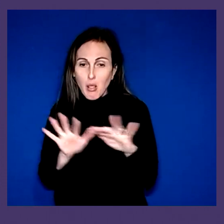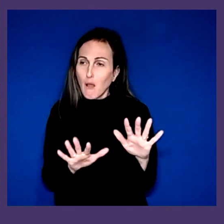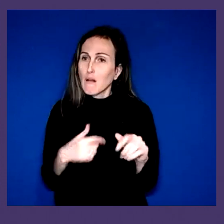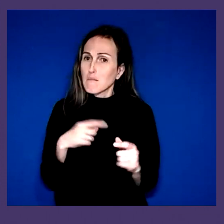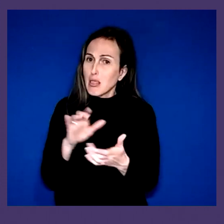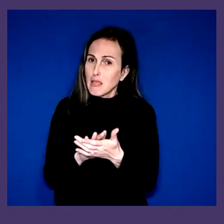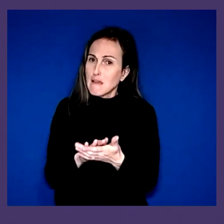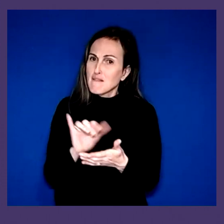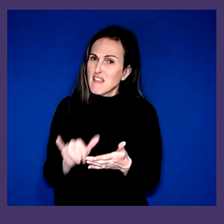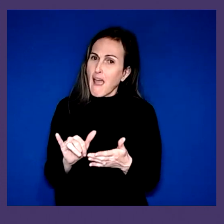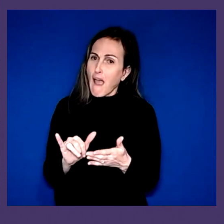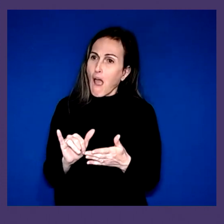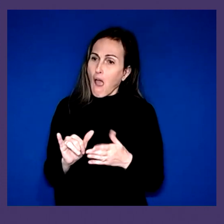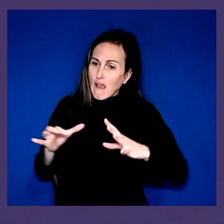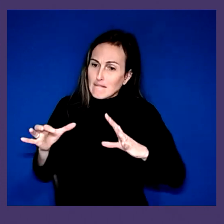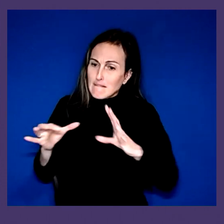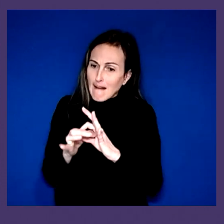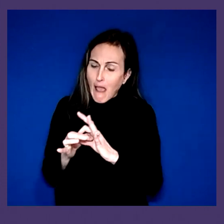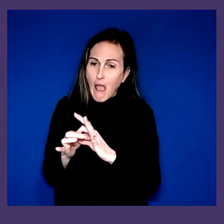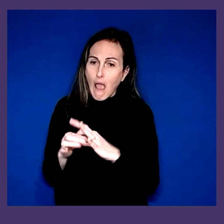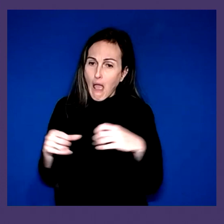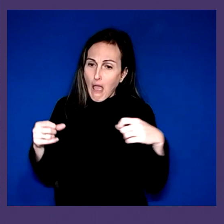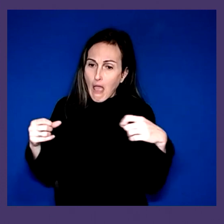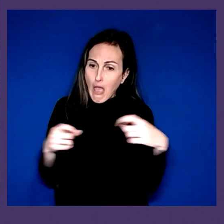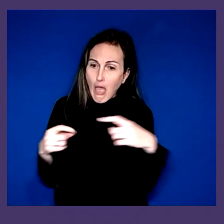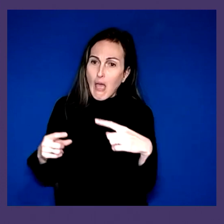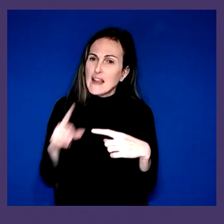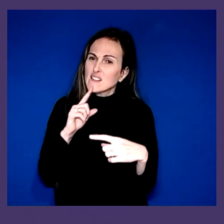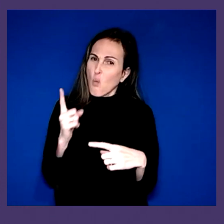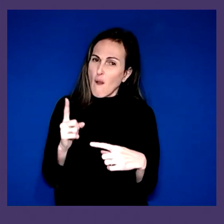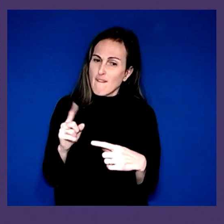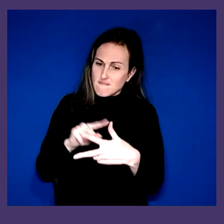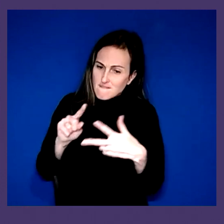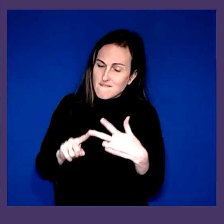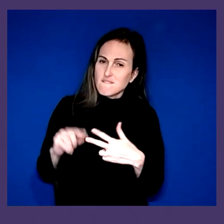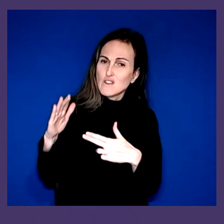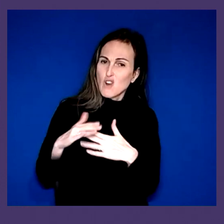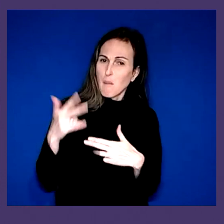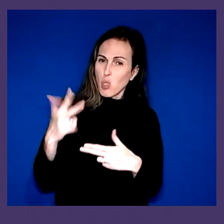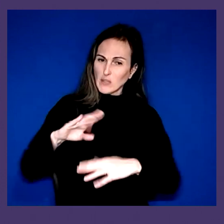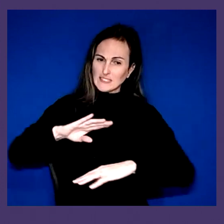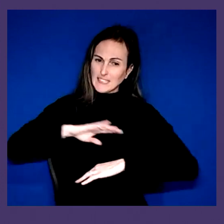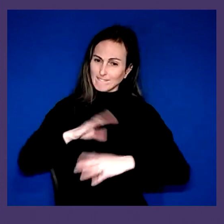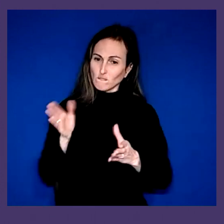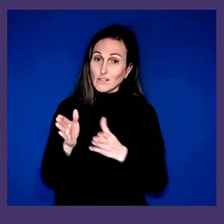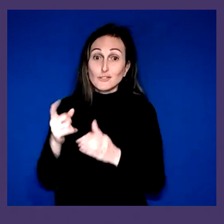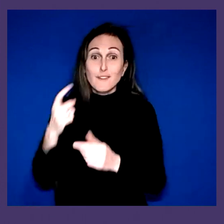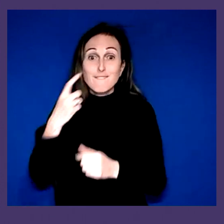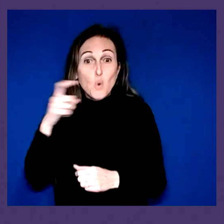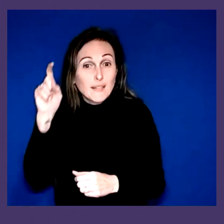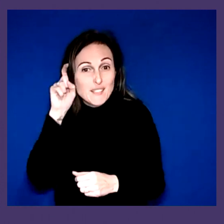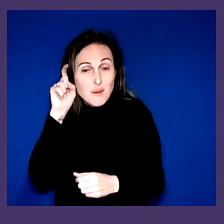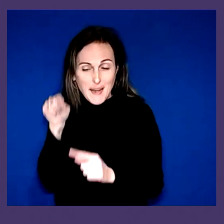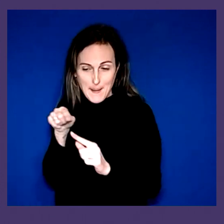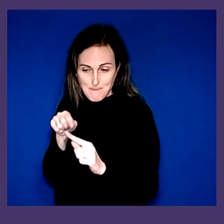the top three satisfaction drivers for hearing aids. What we've been working on recently is really exciting.